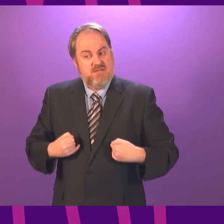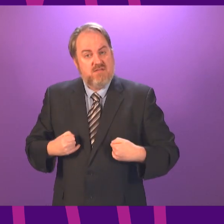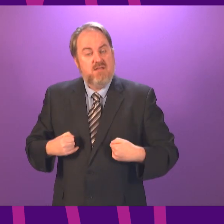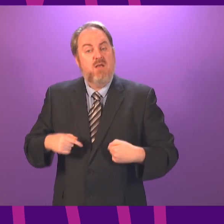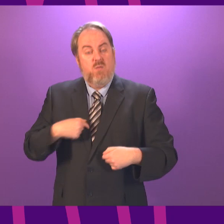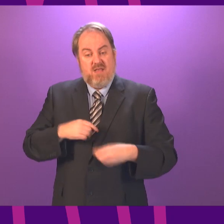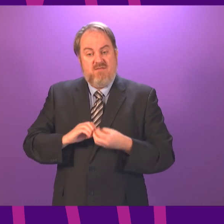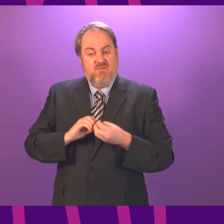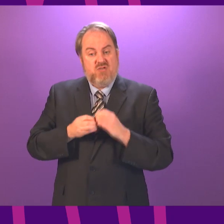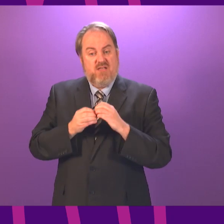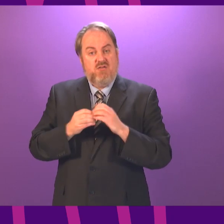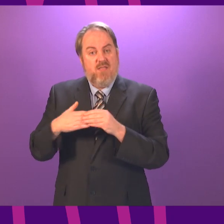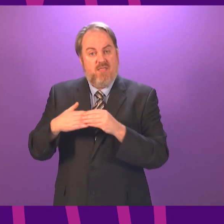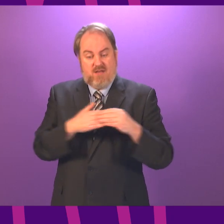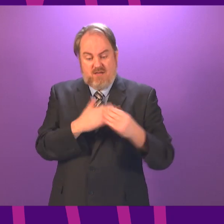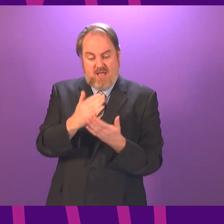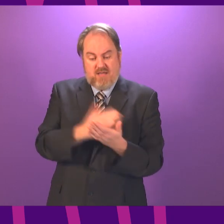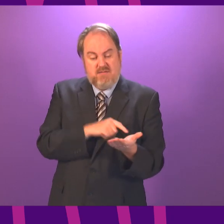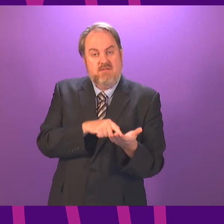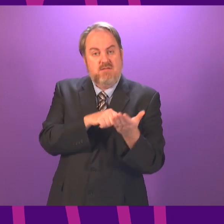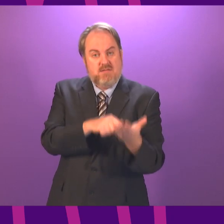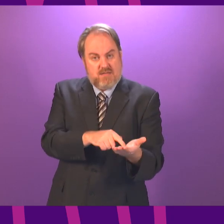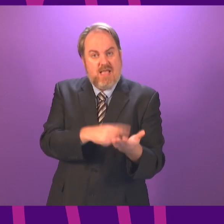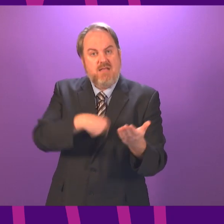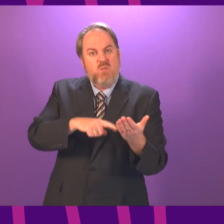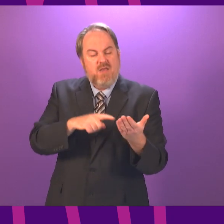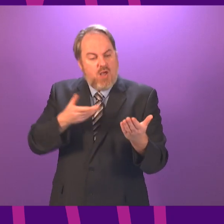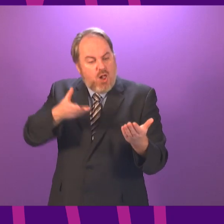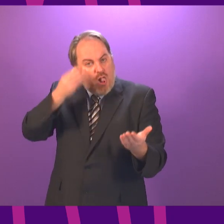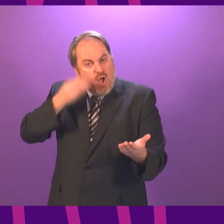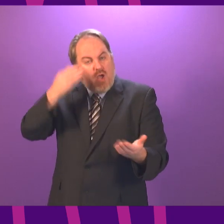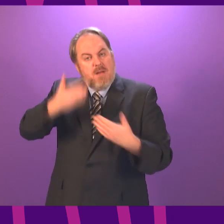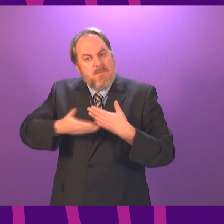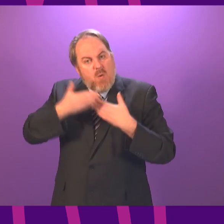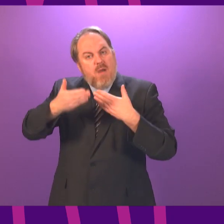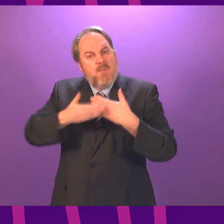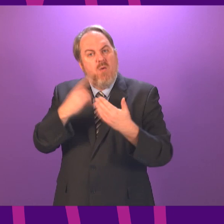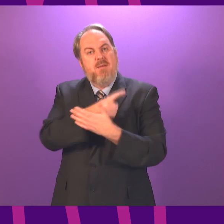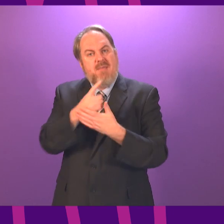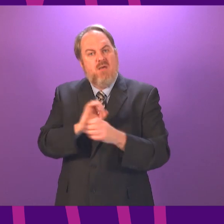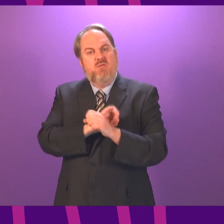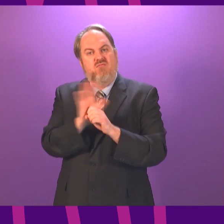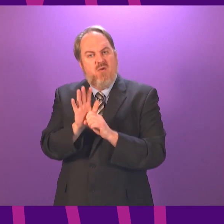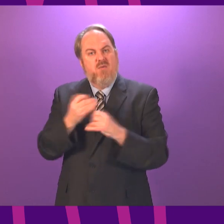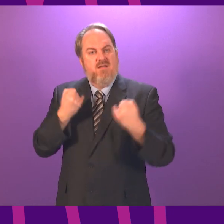as our knowledge and understanding of exactly what it is that we have been dealing with has developed. We will continue to do that.